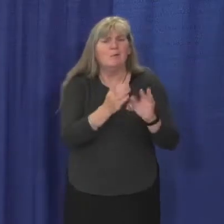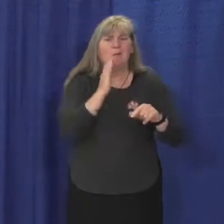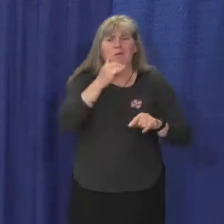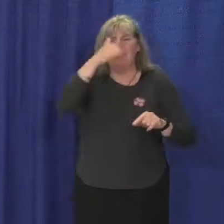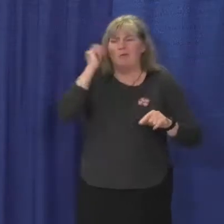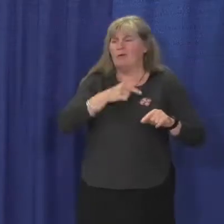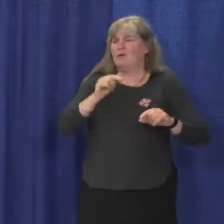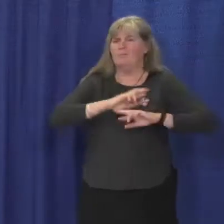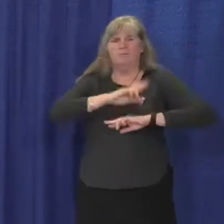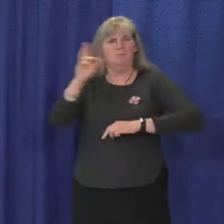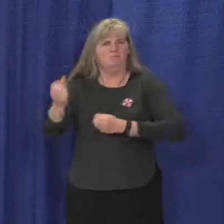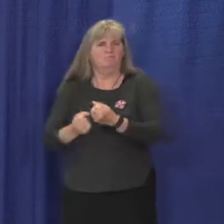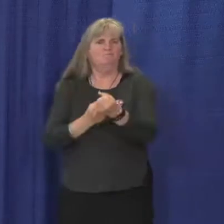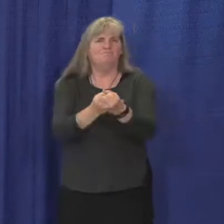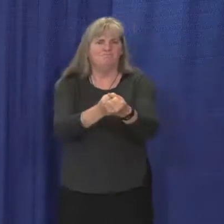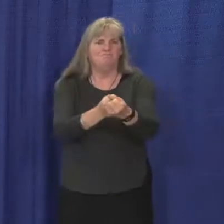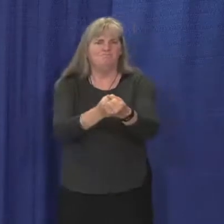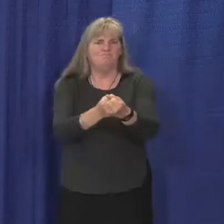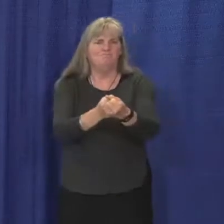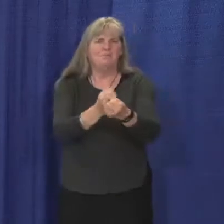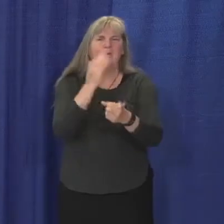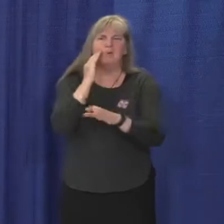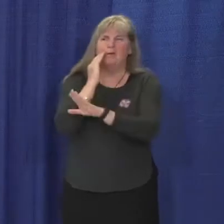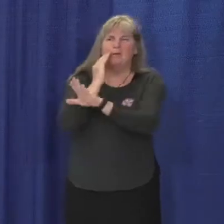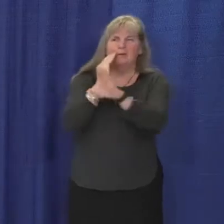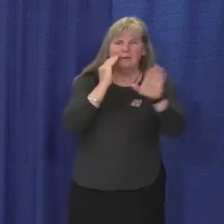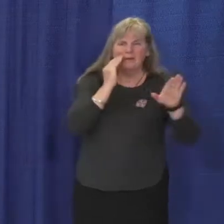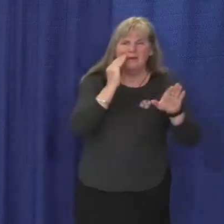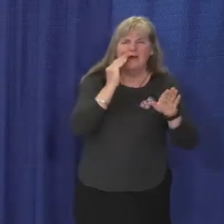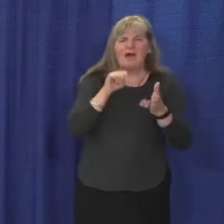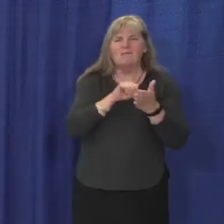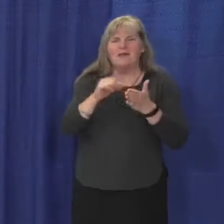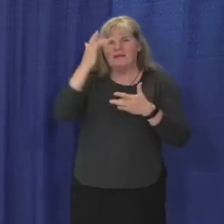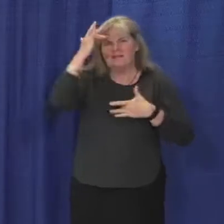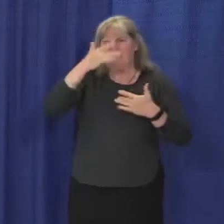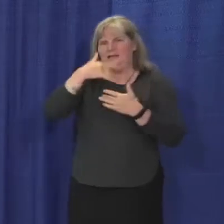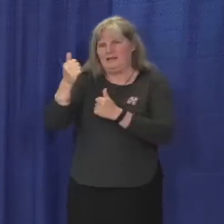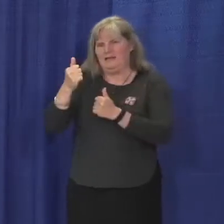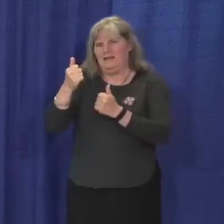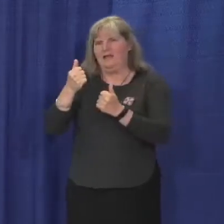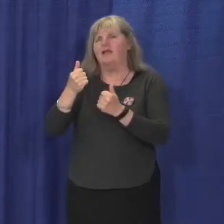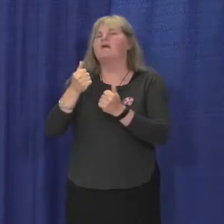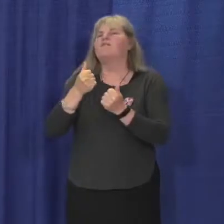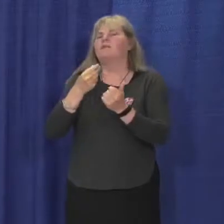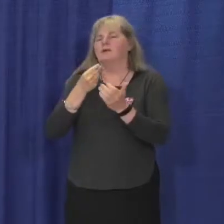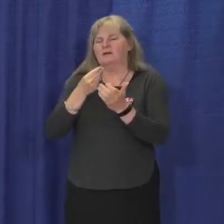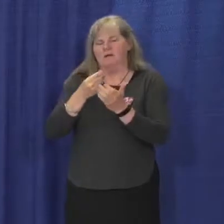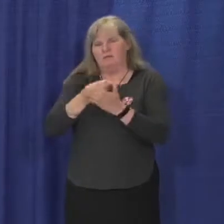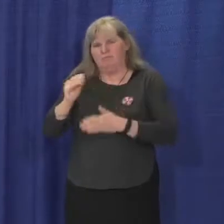Your government is here to support you. I want to remind everyone about the paid sick leave rebate